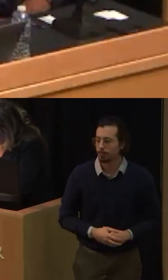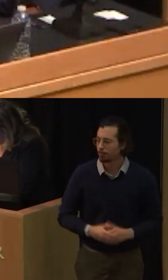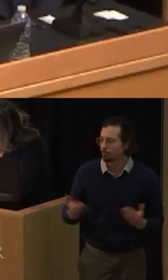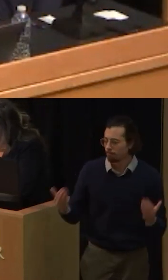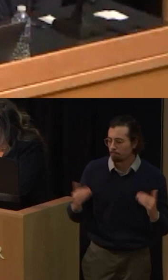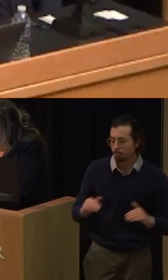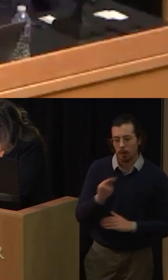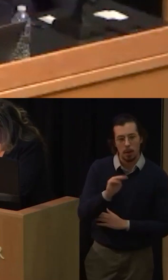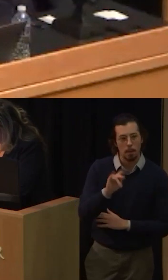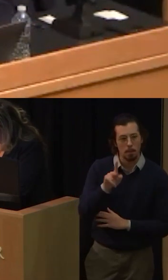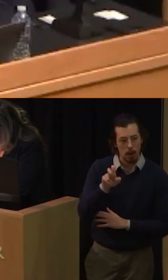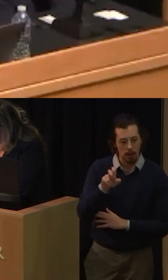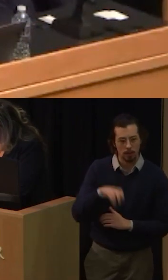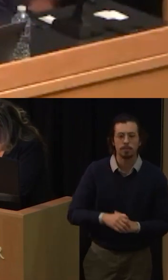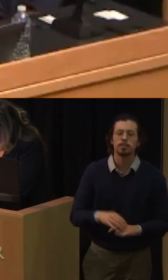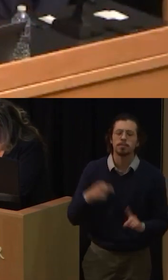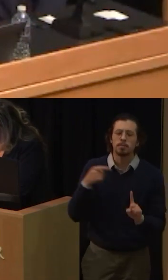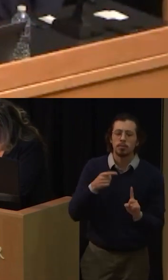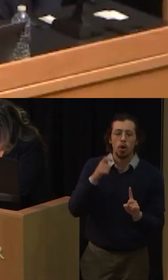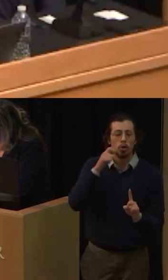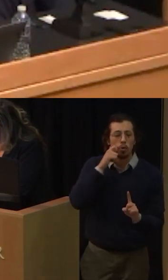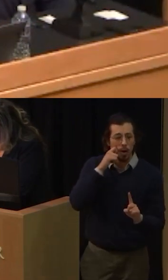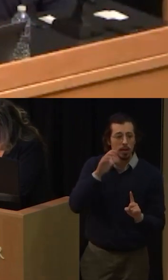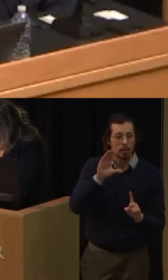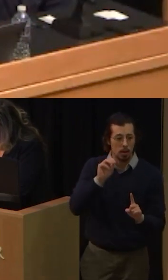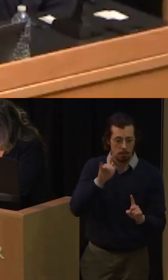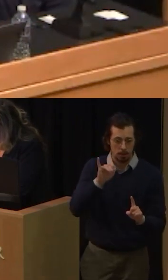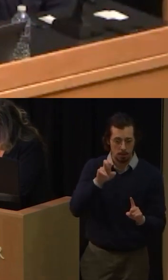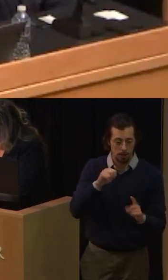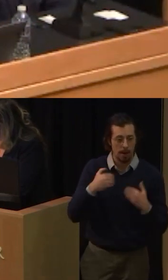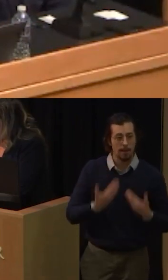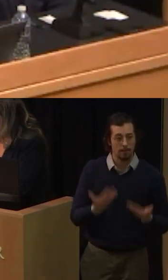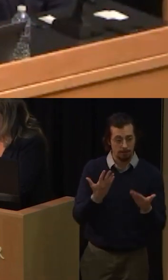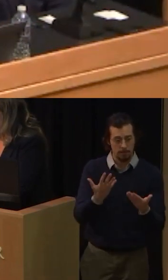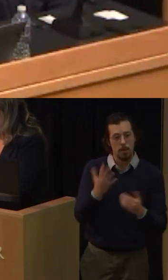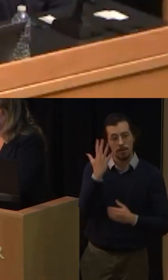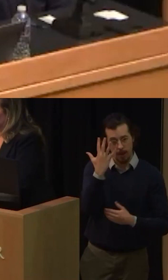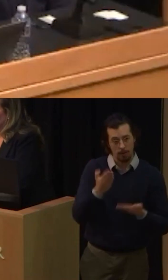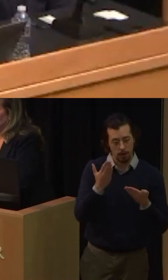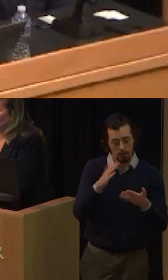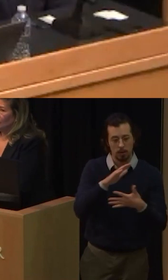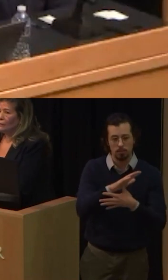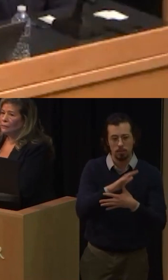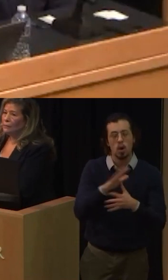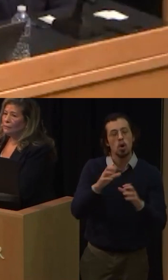five specific recommendations that they came up with, not the least of which was to, you know, create and invest and sustain